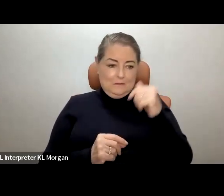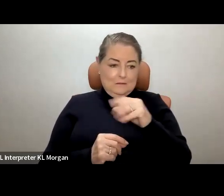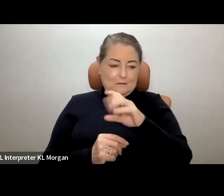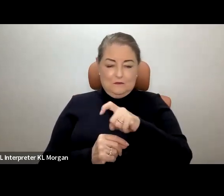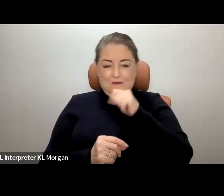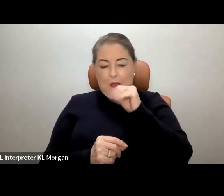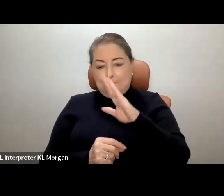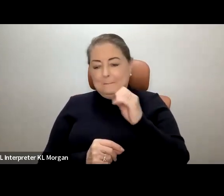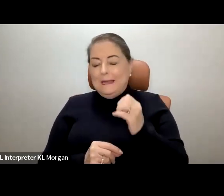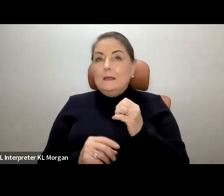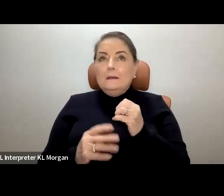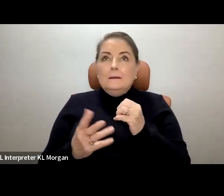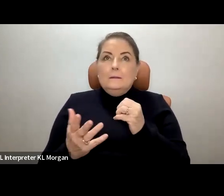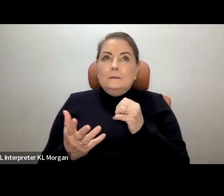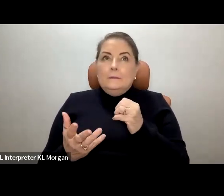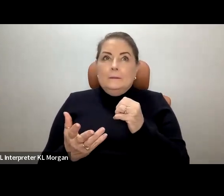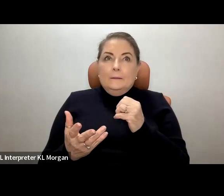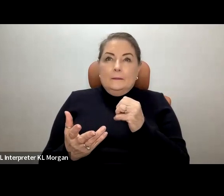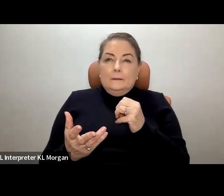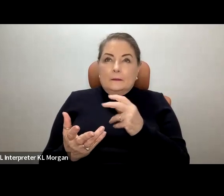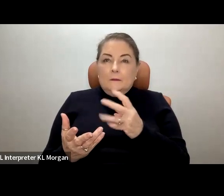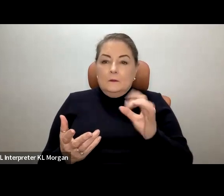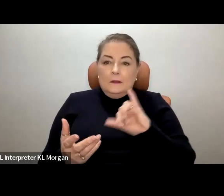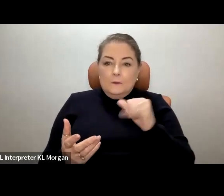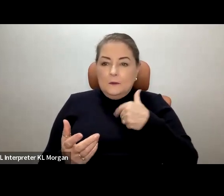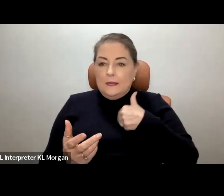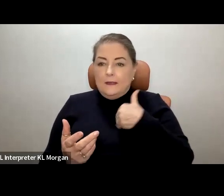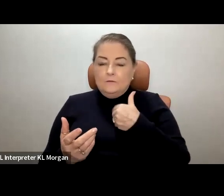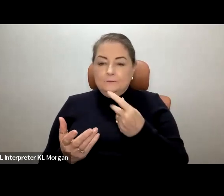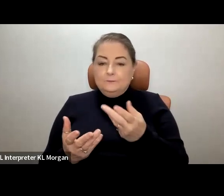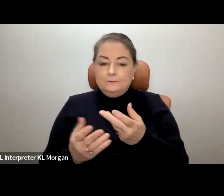something where it's like, well, we have this so we don't have to